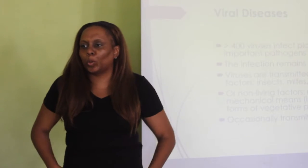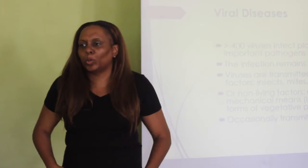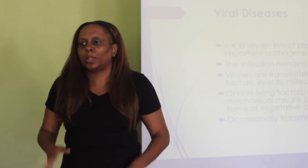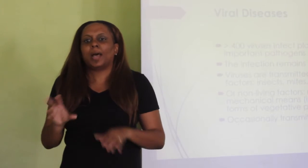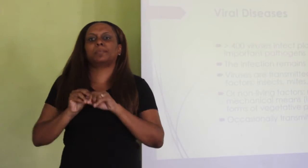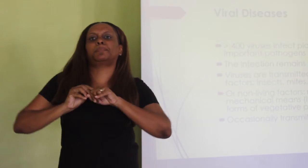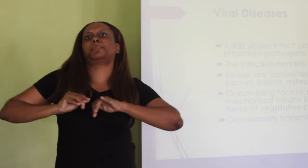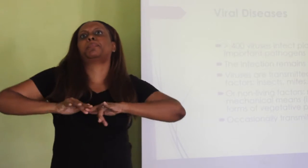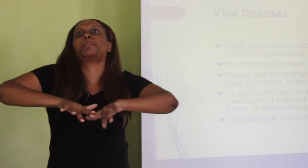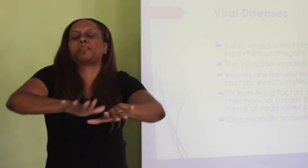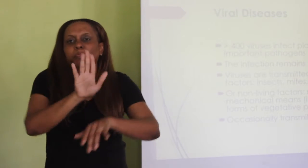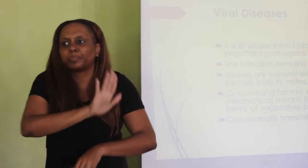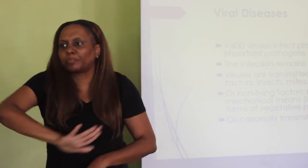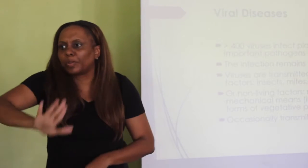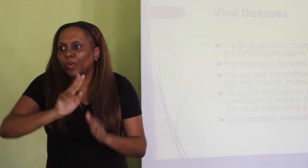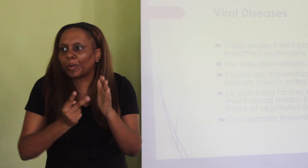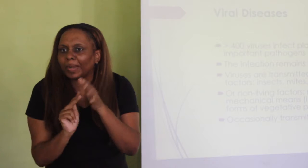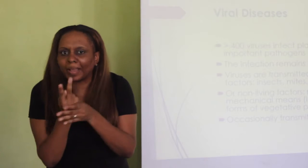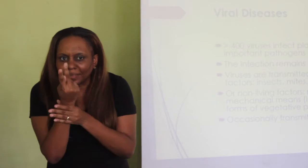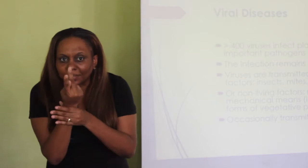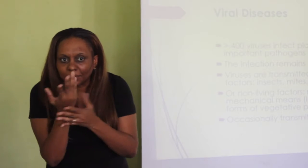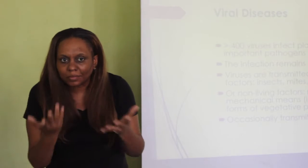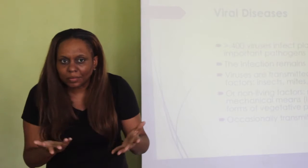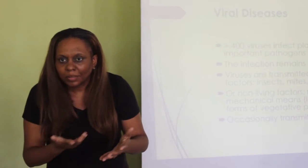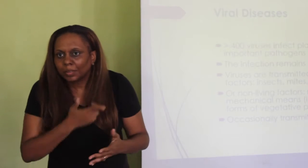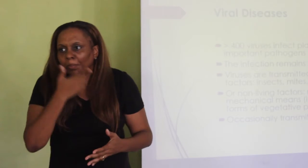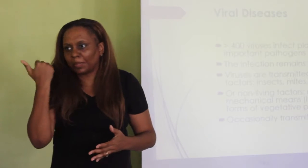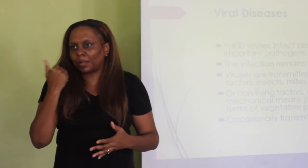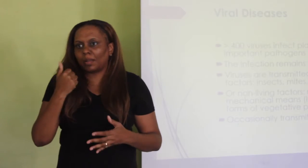the fungus too because the fungus can go on their clothes and go from one place to the next